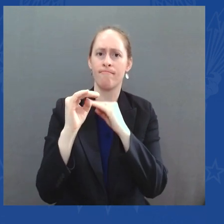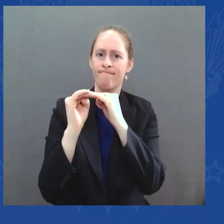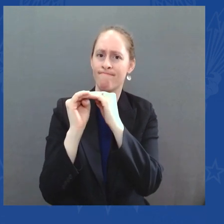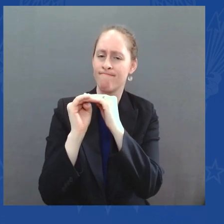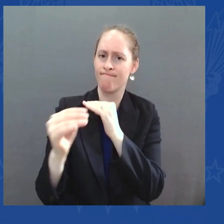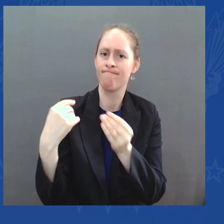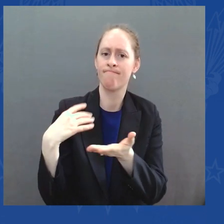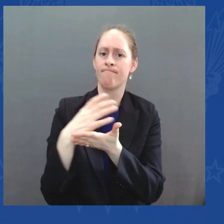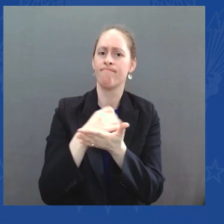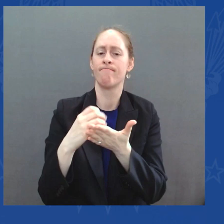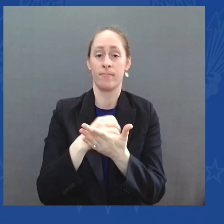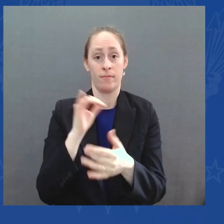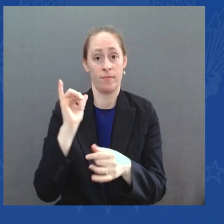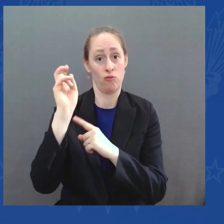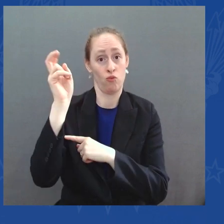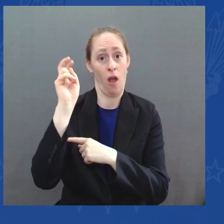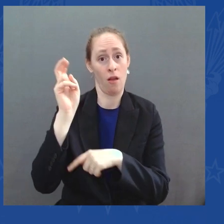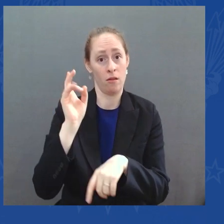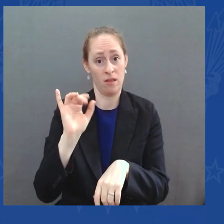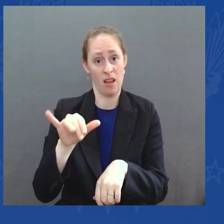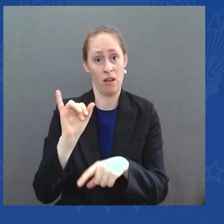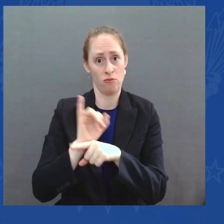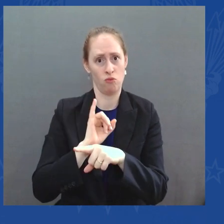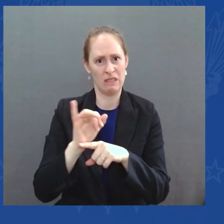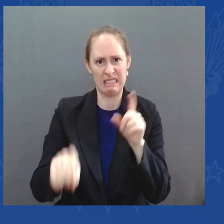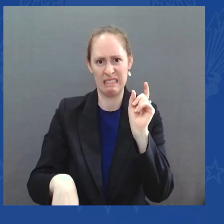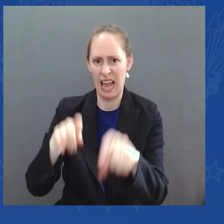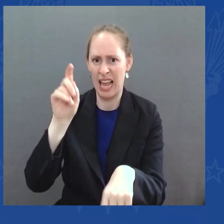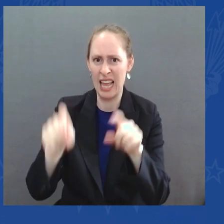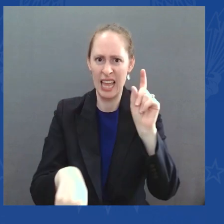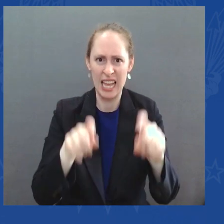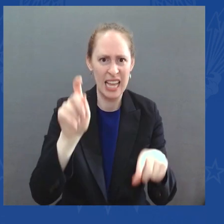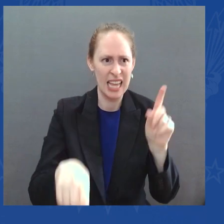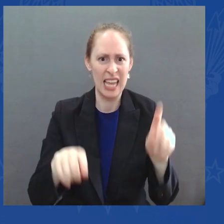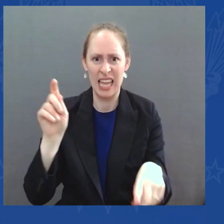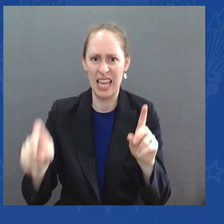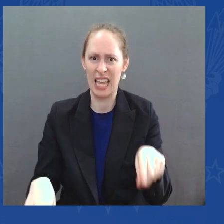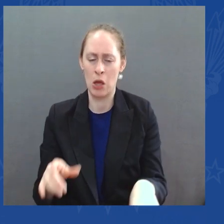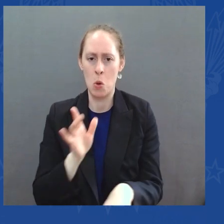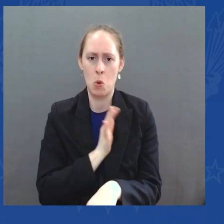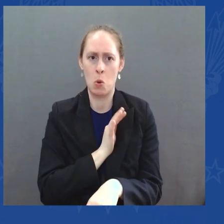and there are jobs here that can support our family as an essential part of the supply chain.